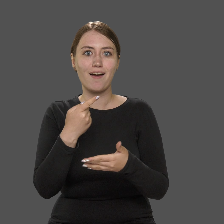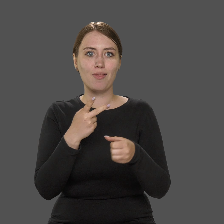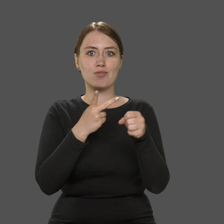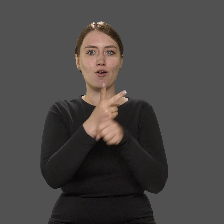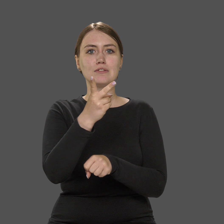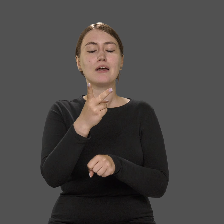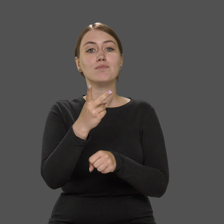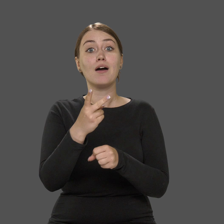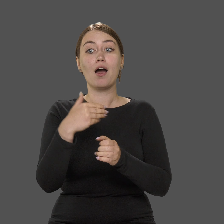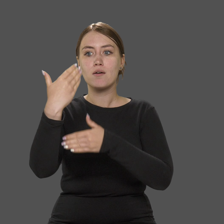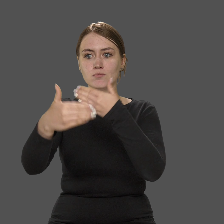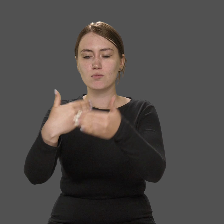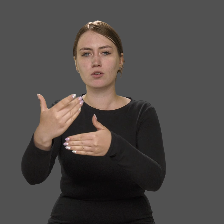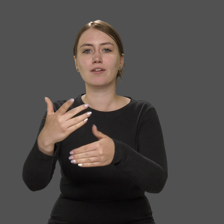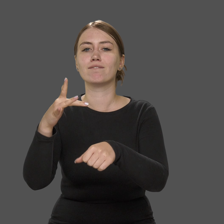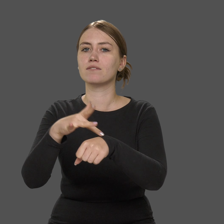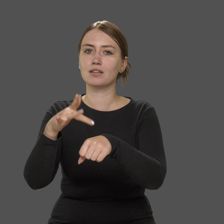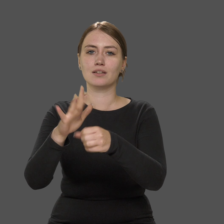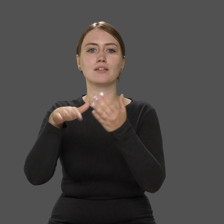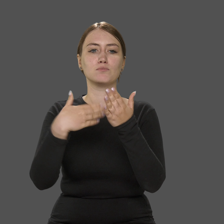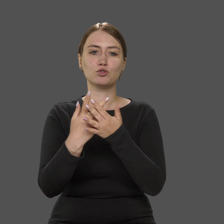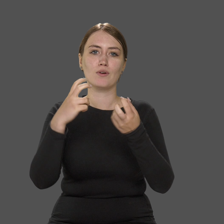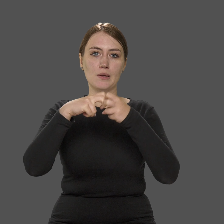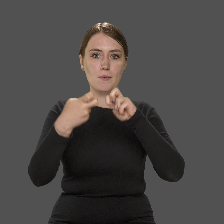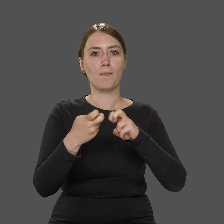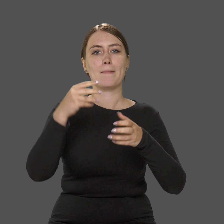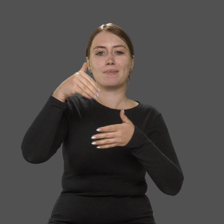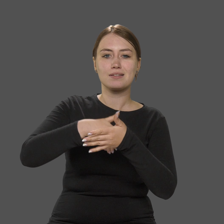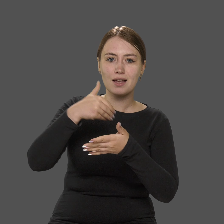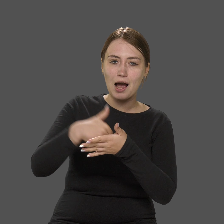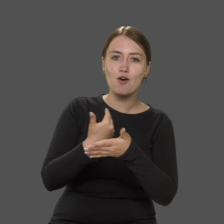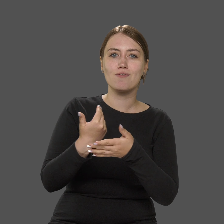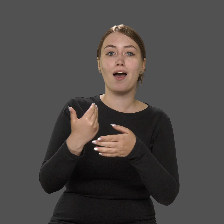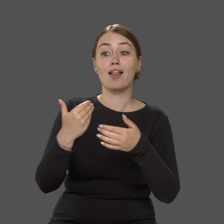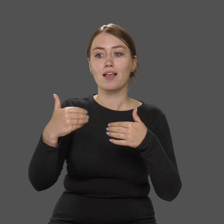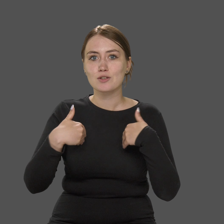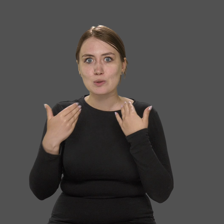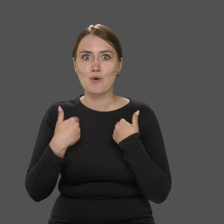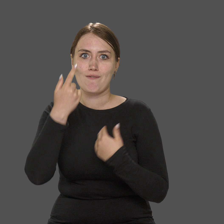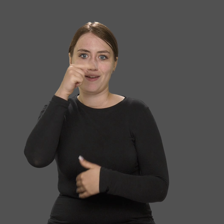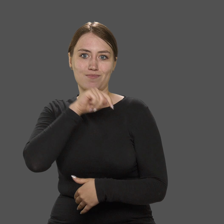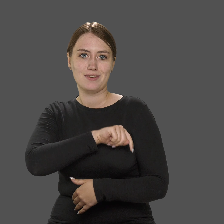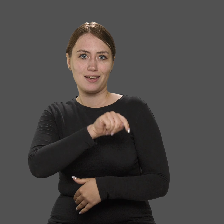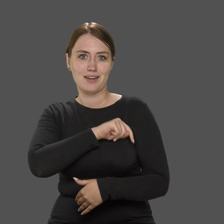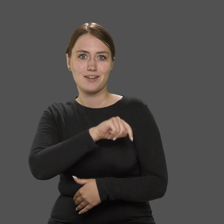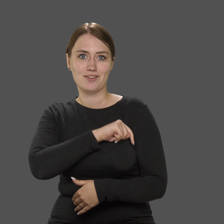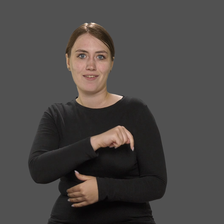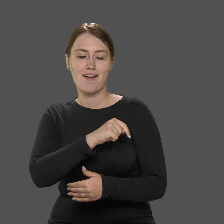can lead to behavioral and mental health problems,